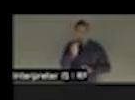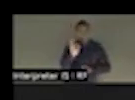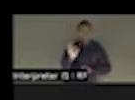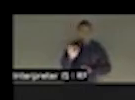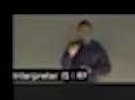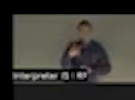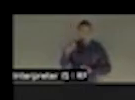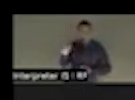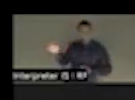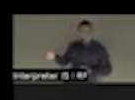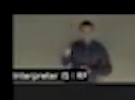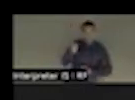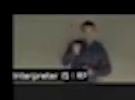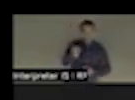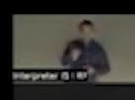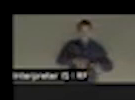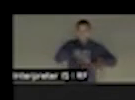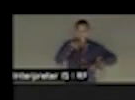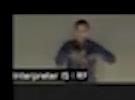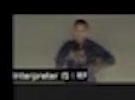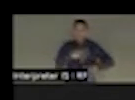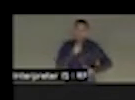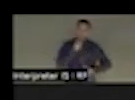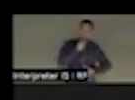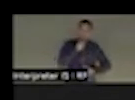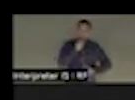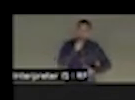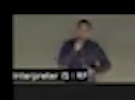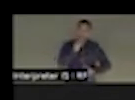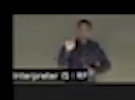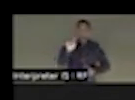So in both of those projects, we are creating training